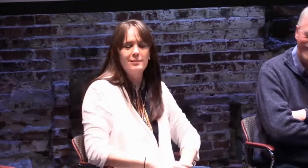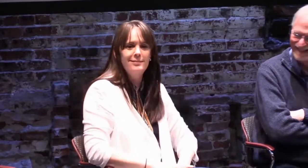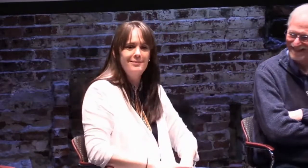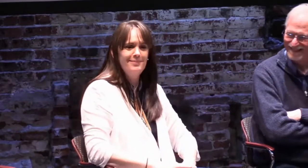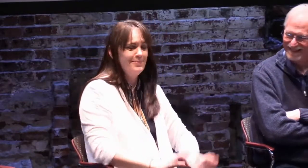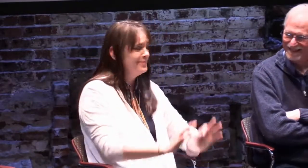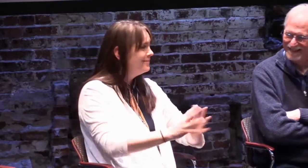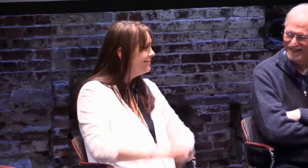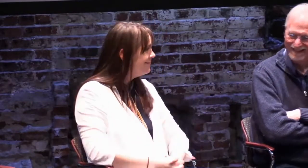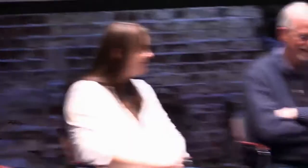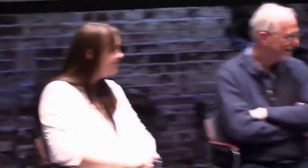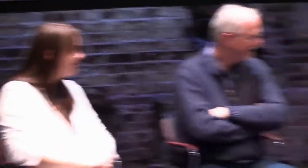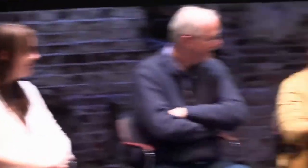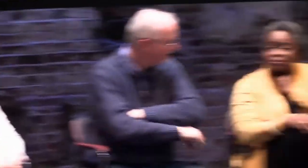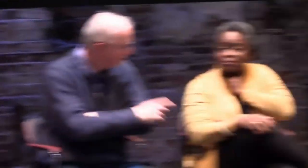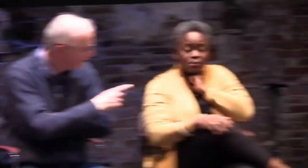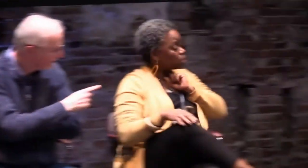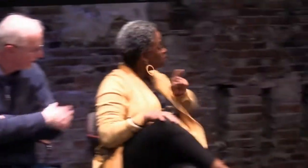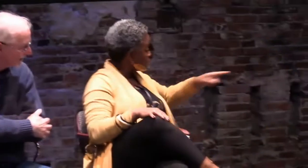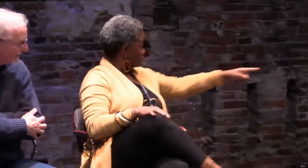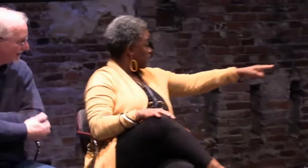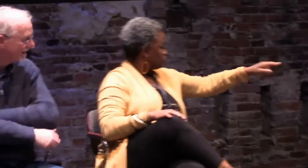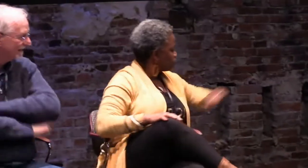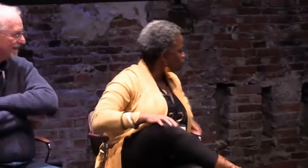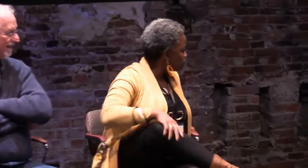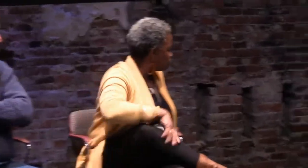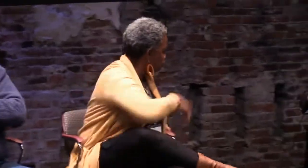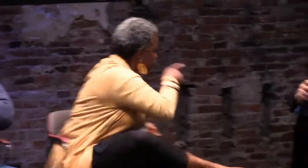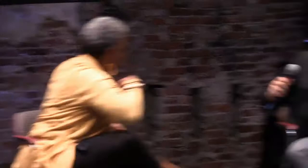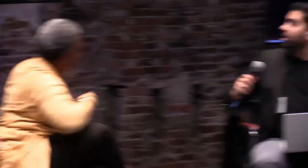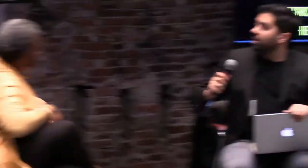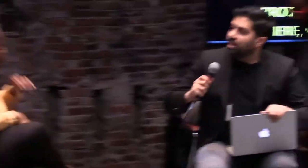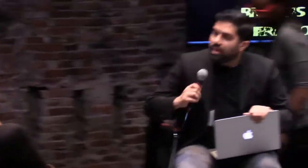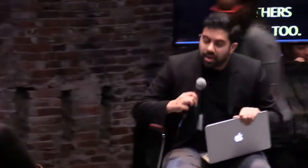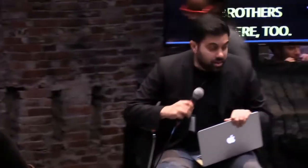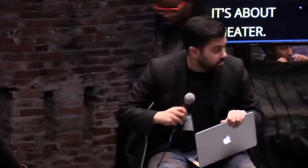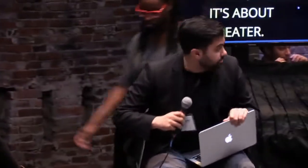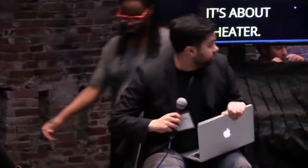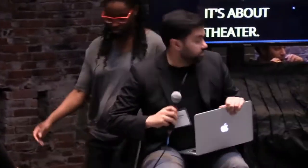It's about deaf theater. So we're all connected, we're all here, we should do something with it.